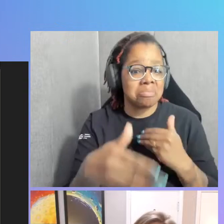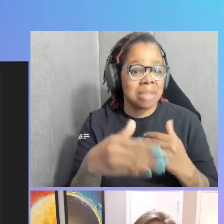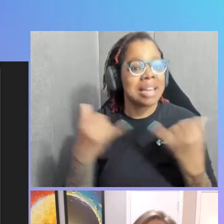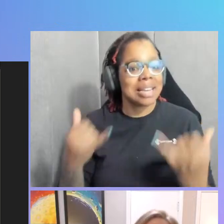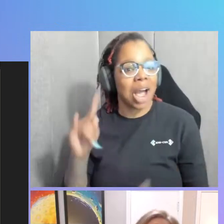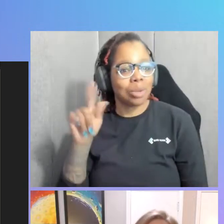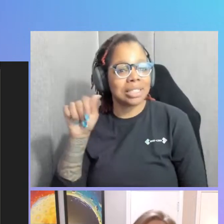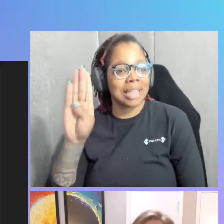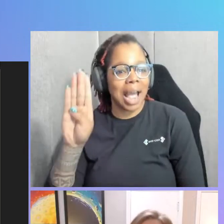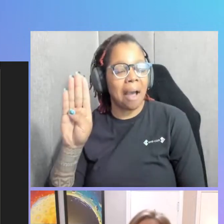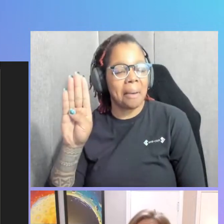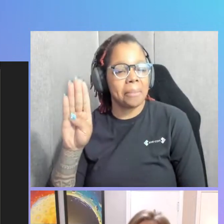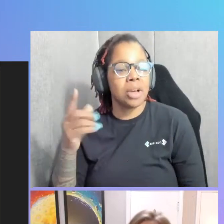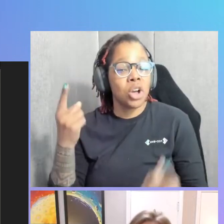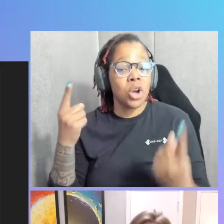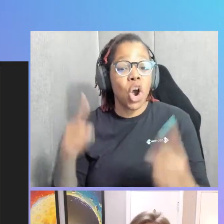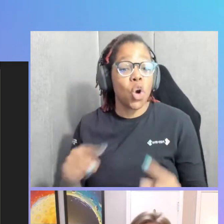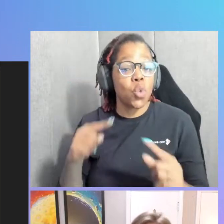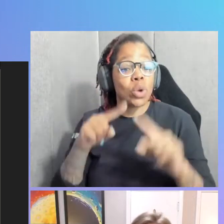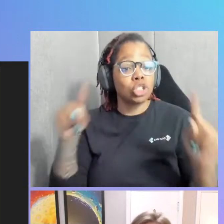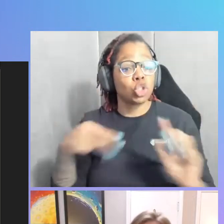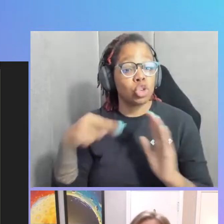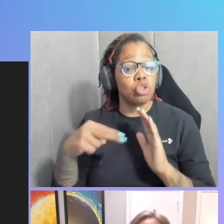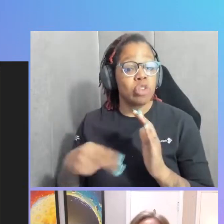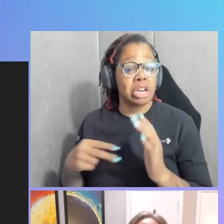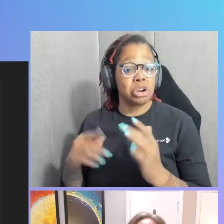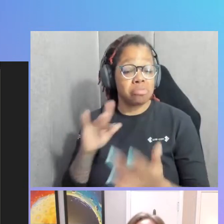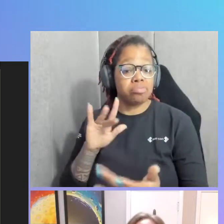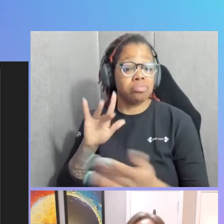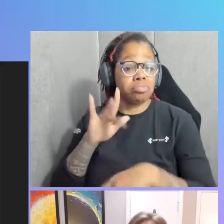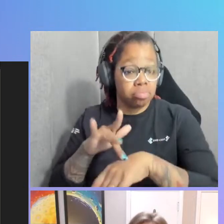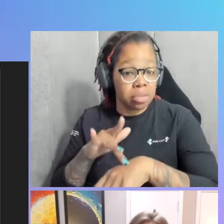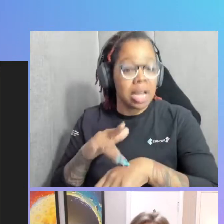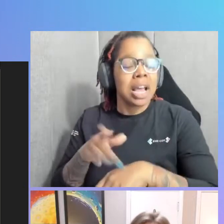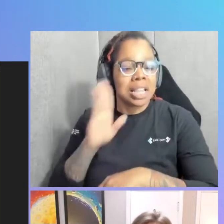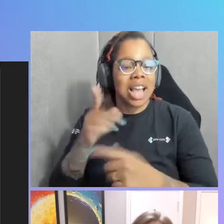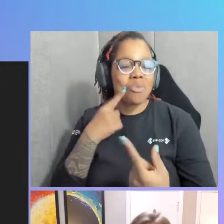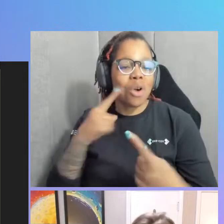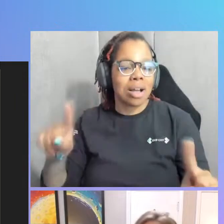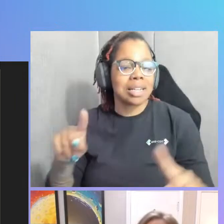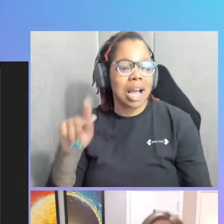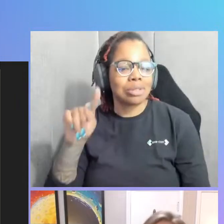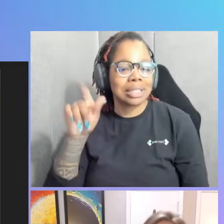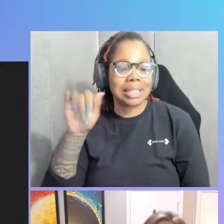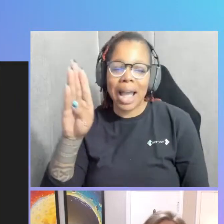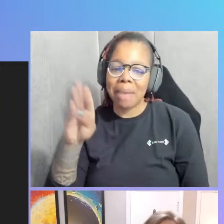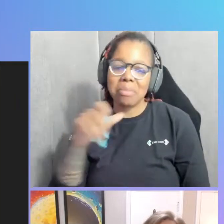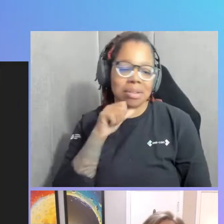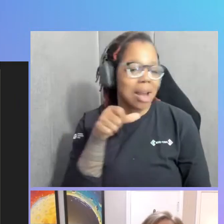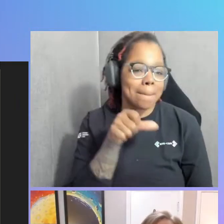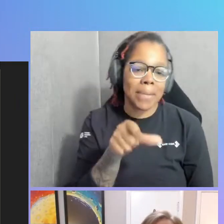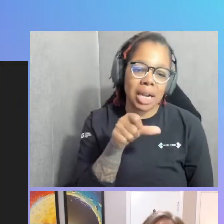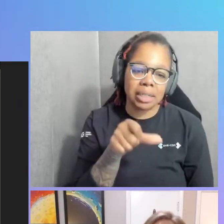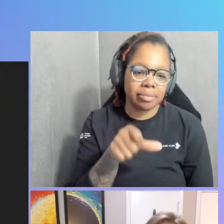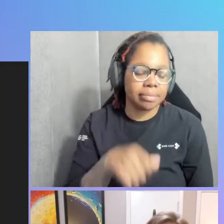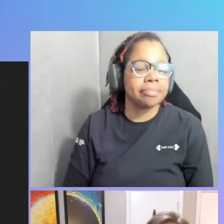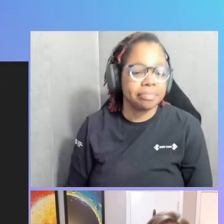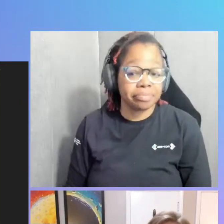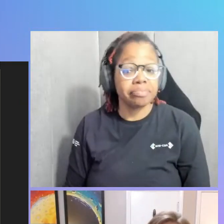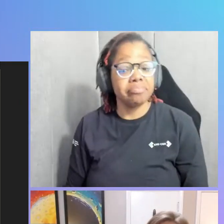when screen readers encounter this element, they'll announce it as a tab rather than as a